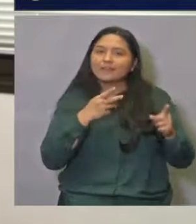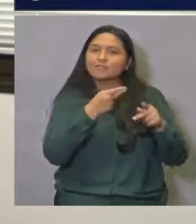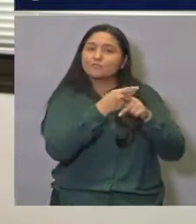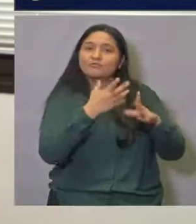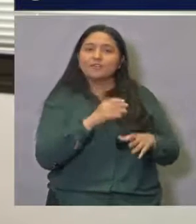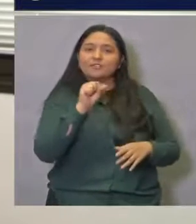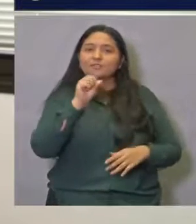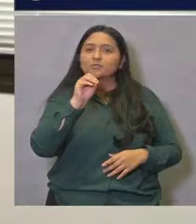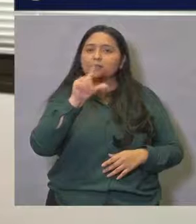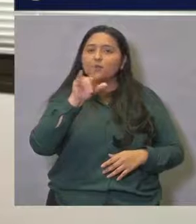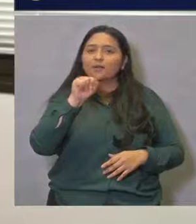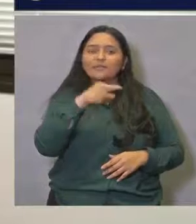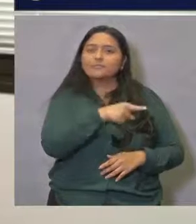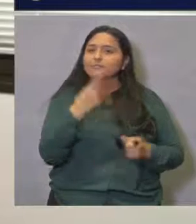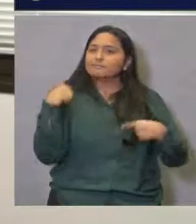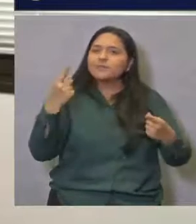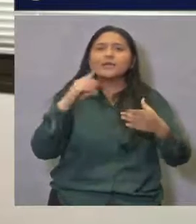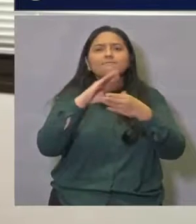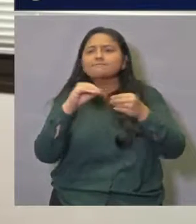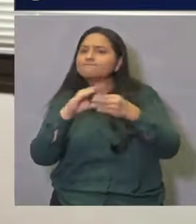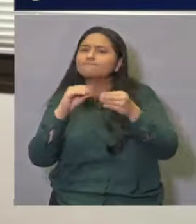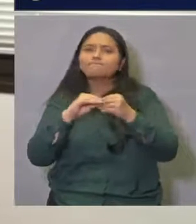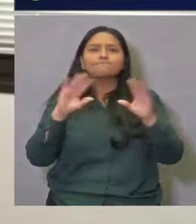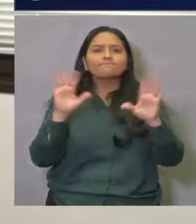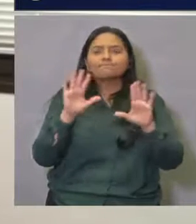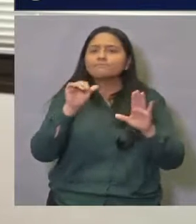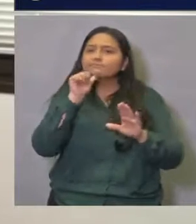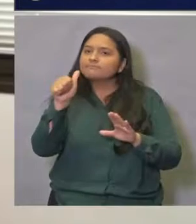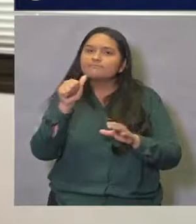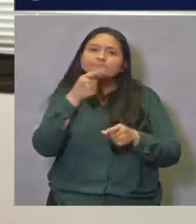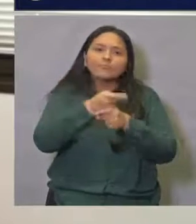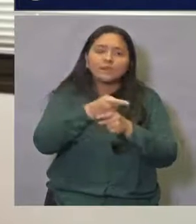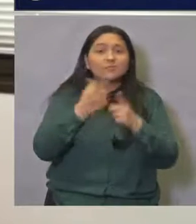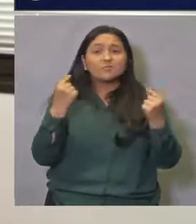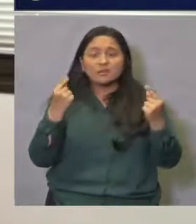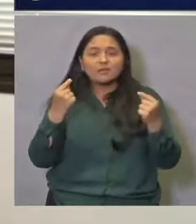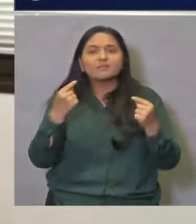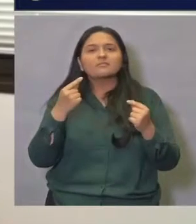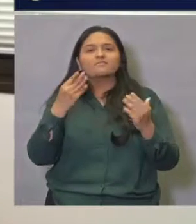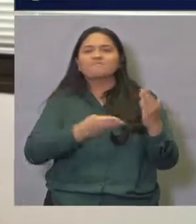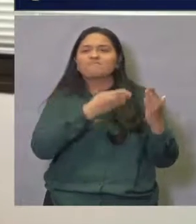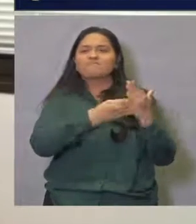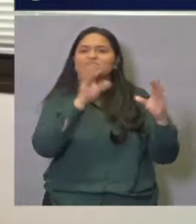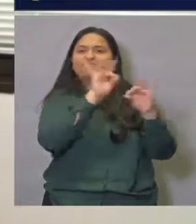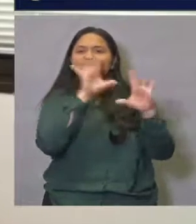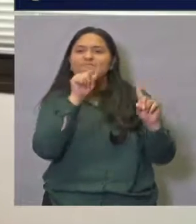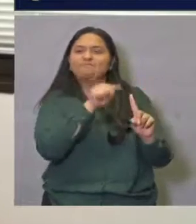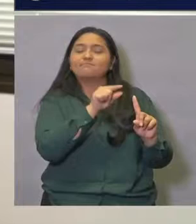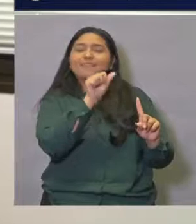NOS DA MUCHA TRISTEZA HABLAR DE